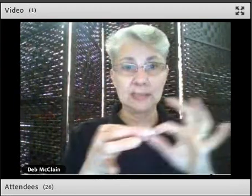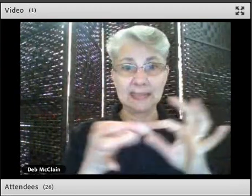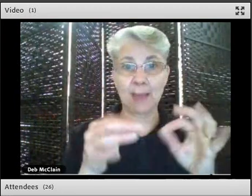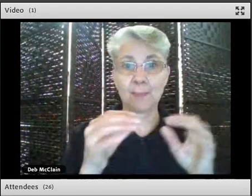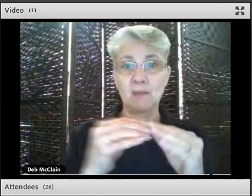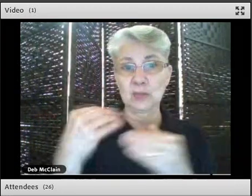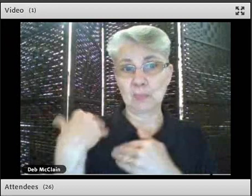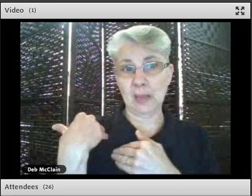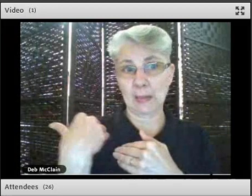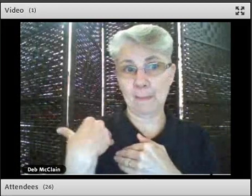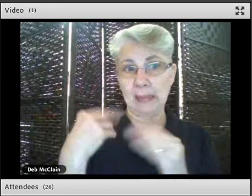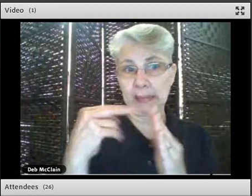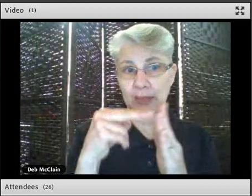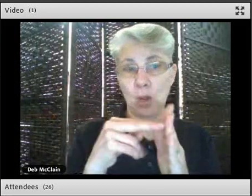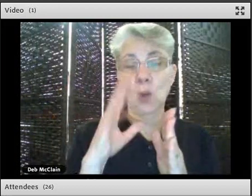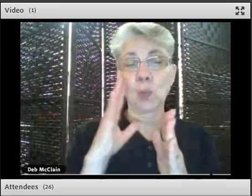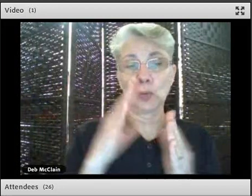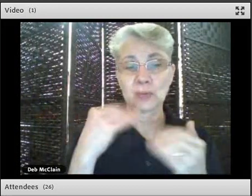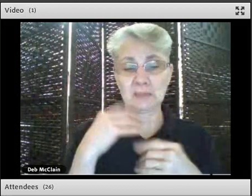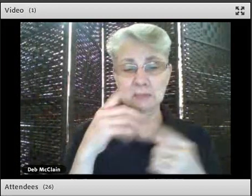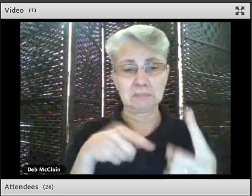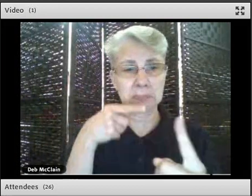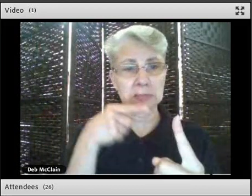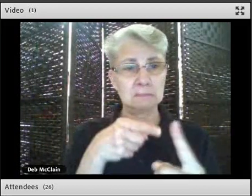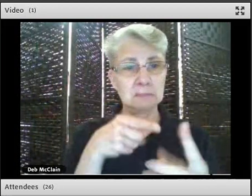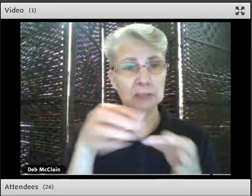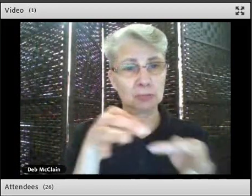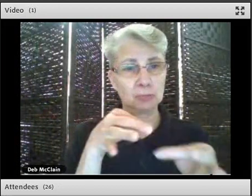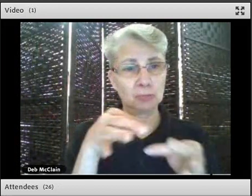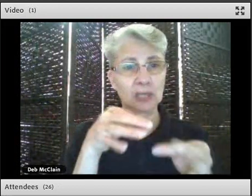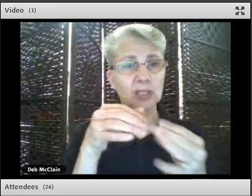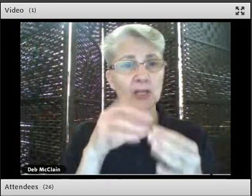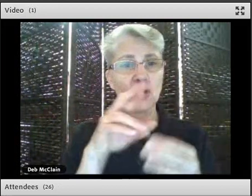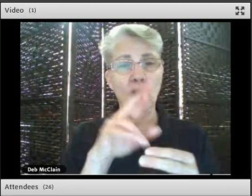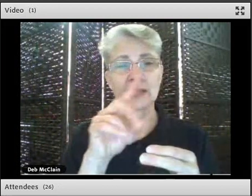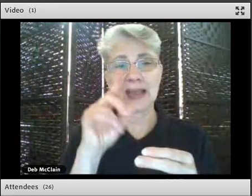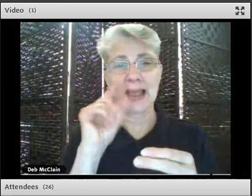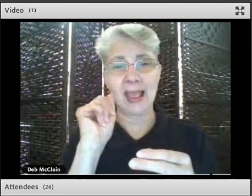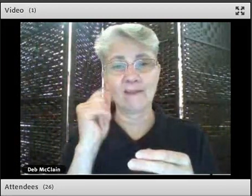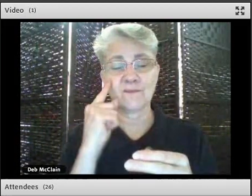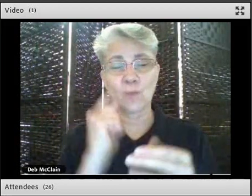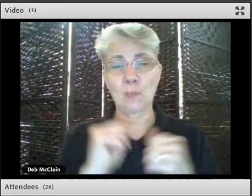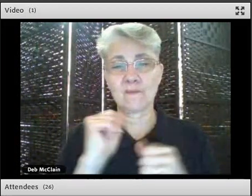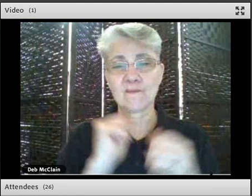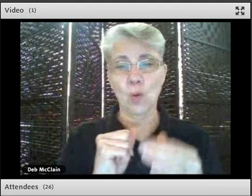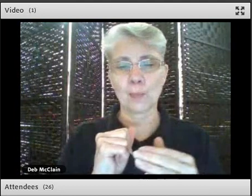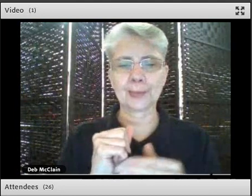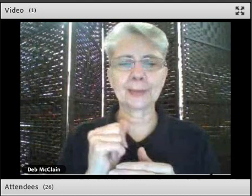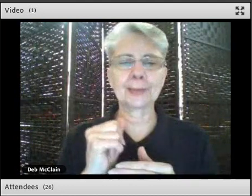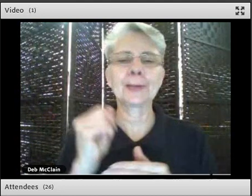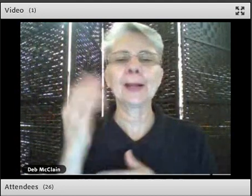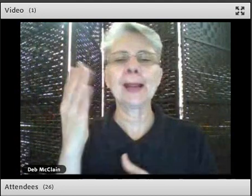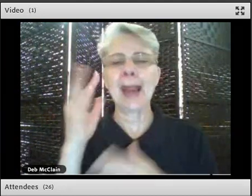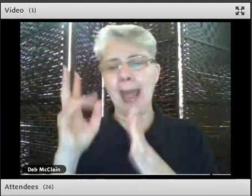in RDA for the performer, narrator, and presenter, and also for artistic and/or technical credit.